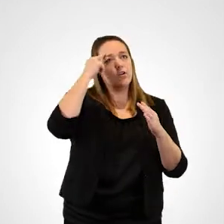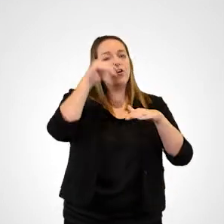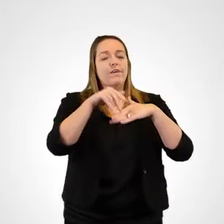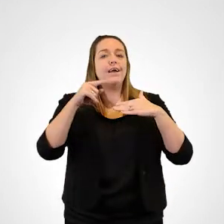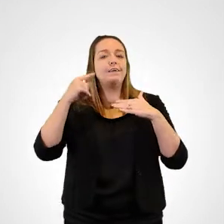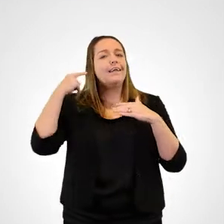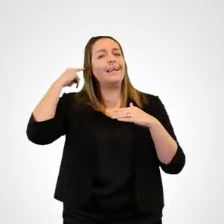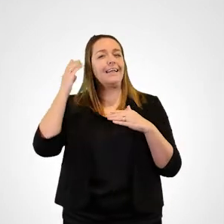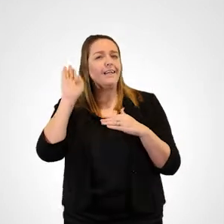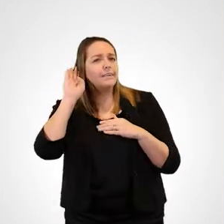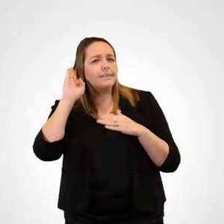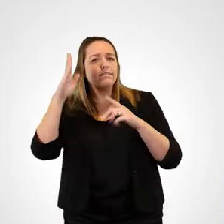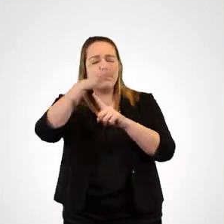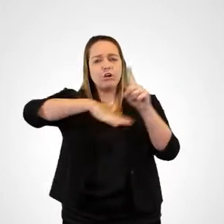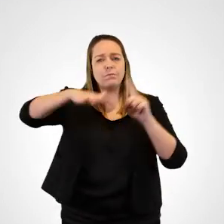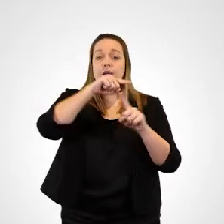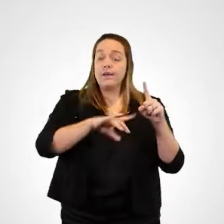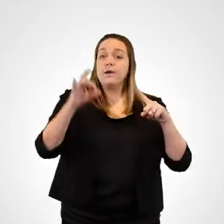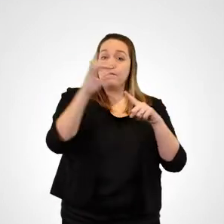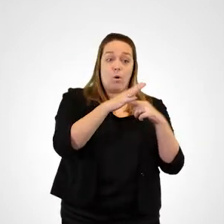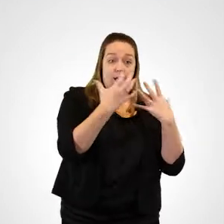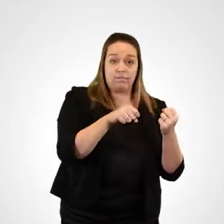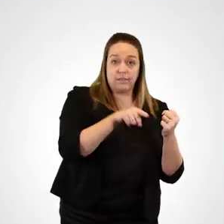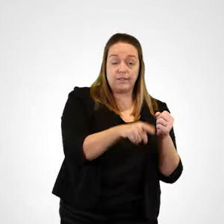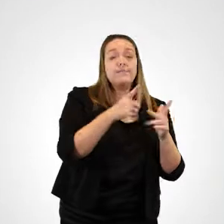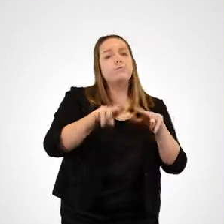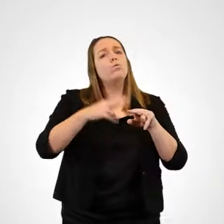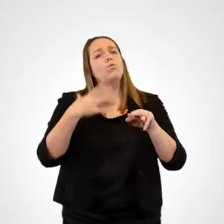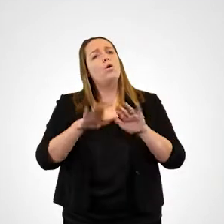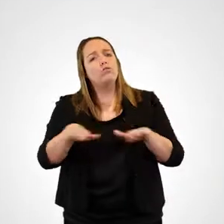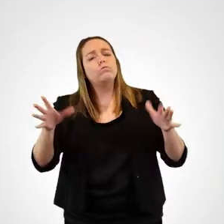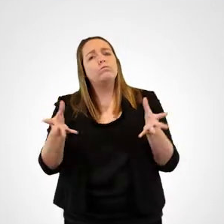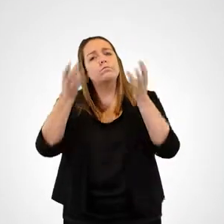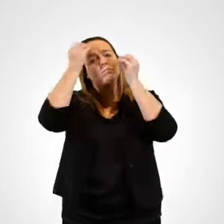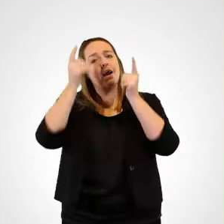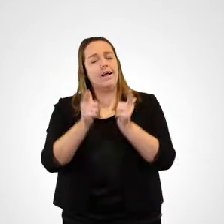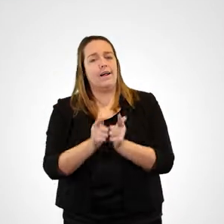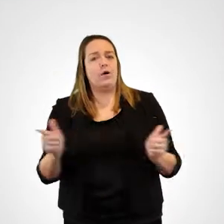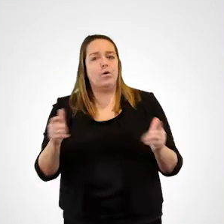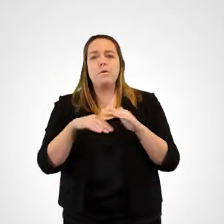These are critical features if you want language acquisition to happen in the most efficacious way possible.